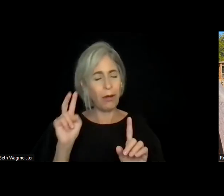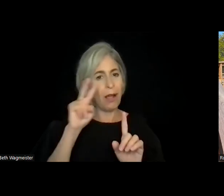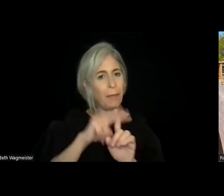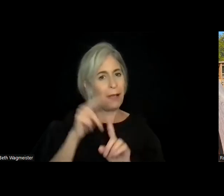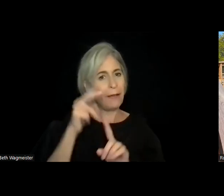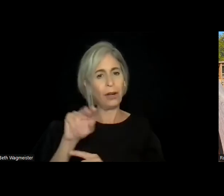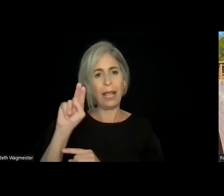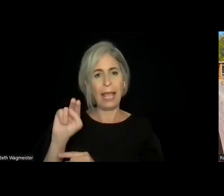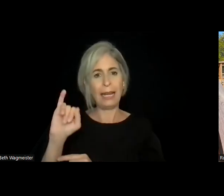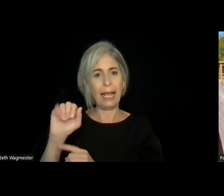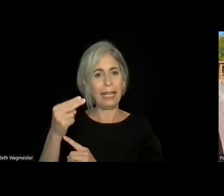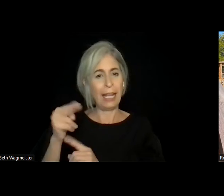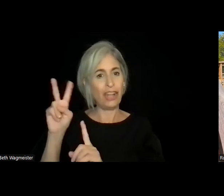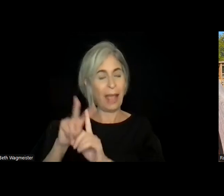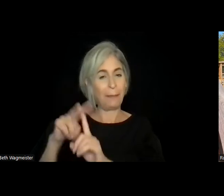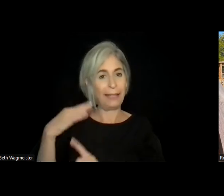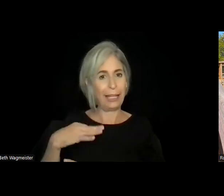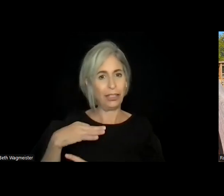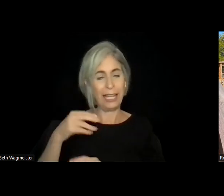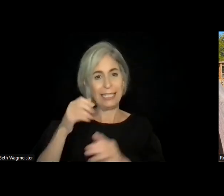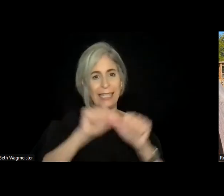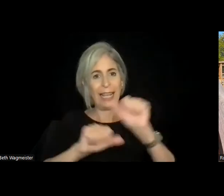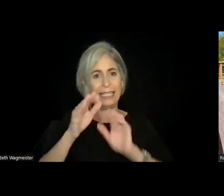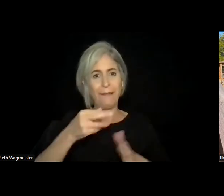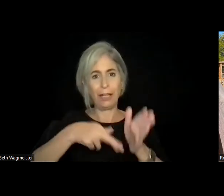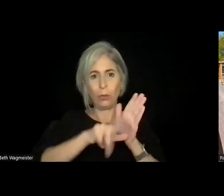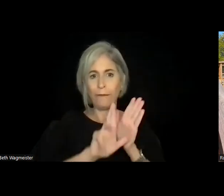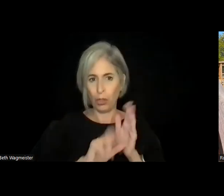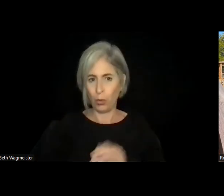an example to jump start us. The example resolves around the criteria